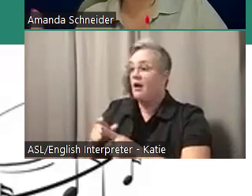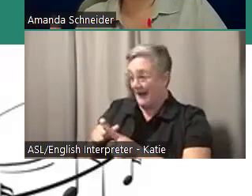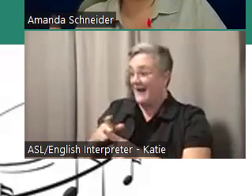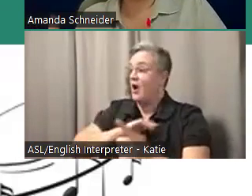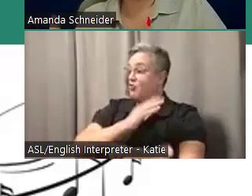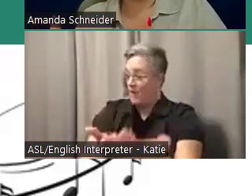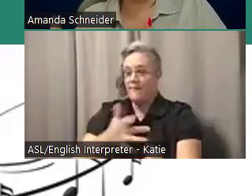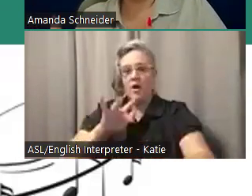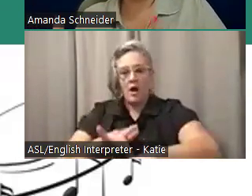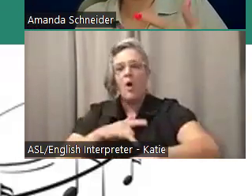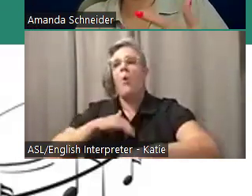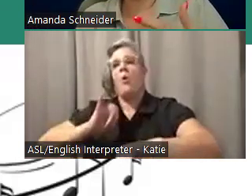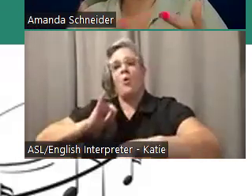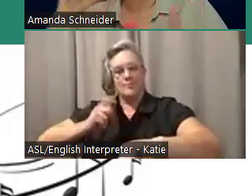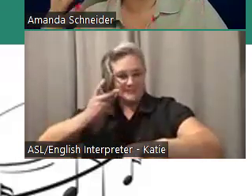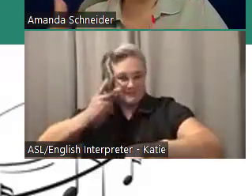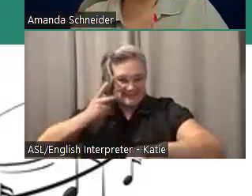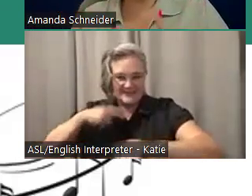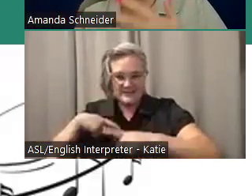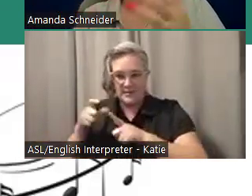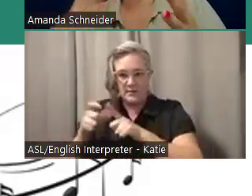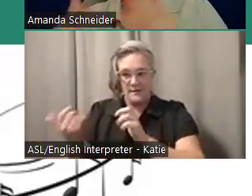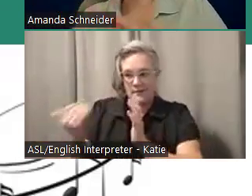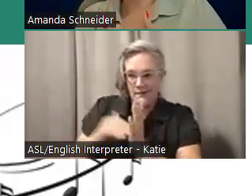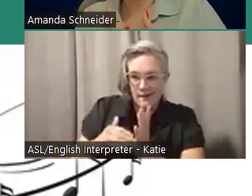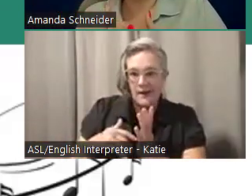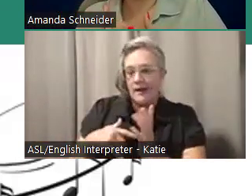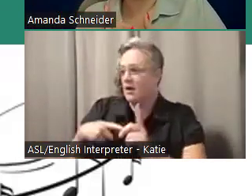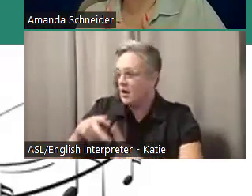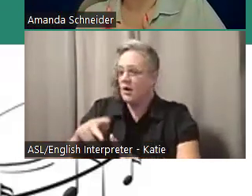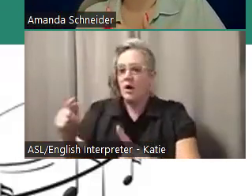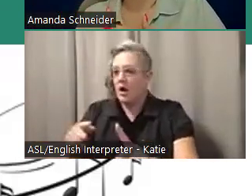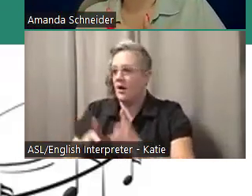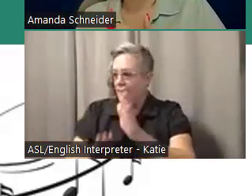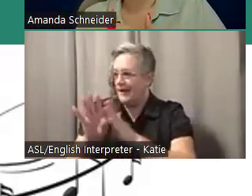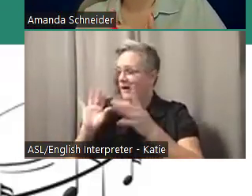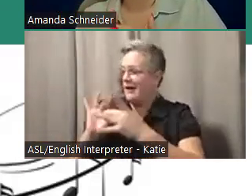And then, as you're doing that experience, you can introduce it again, and start to build some of those connections.